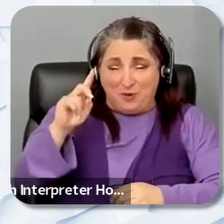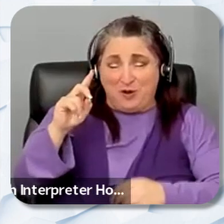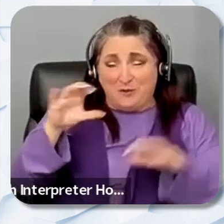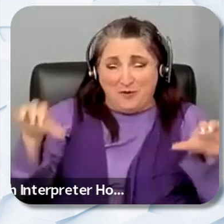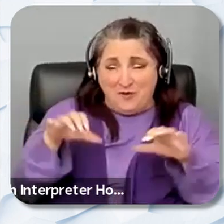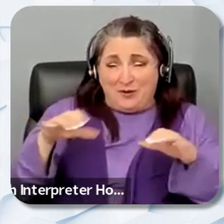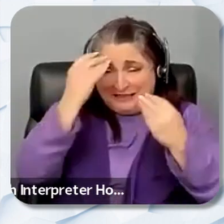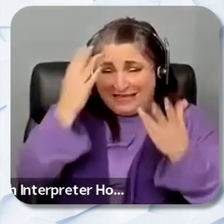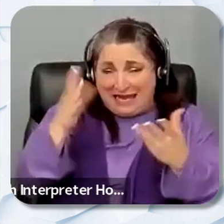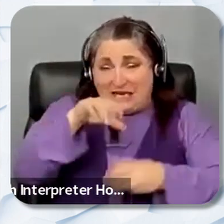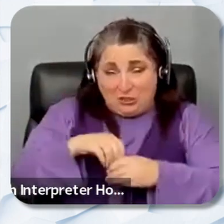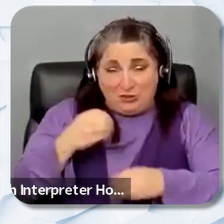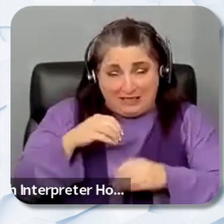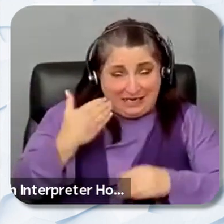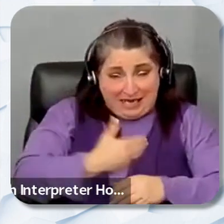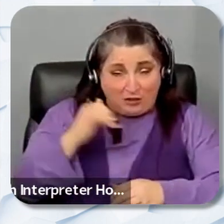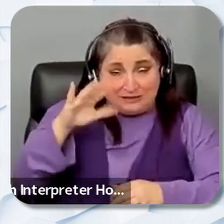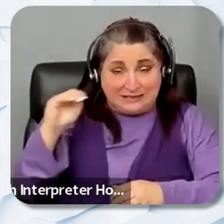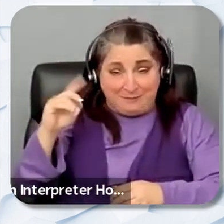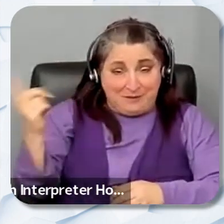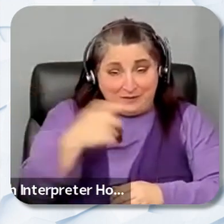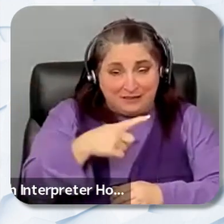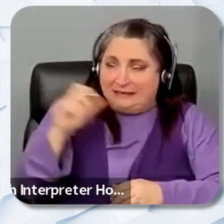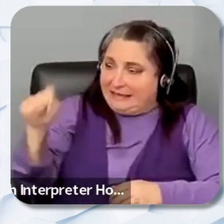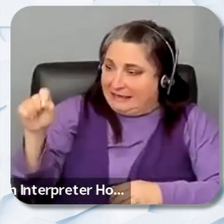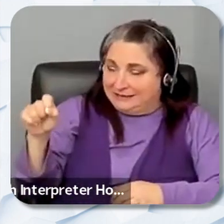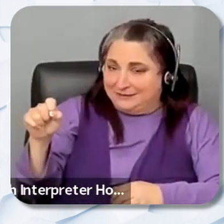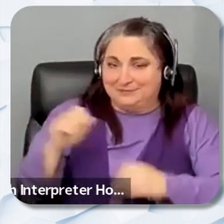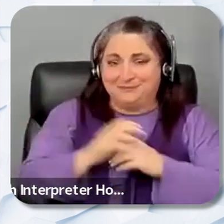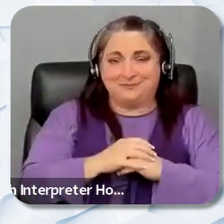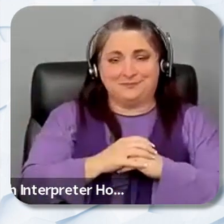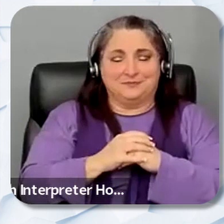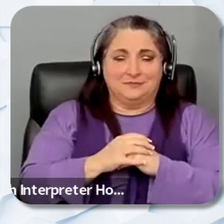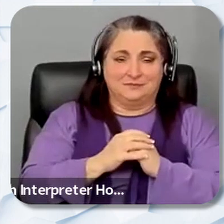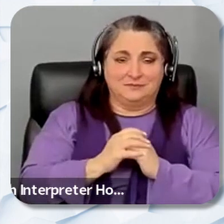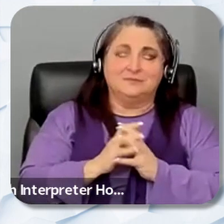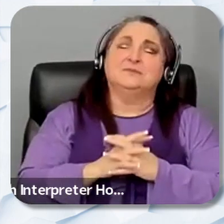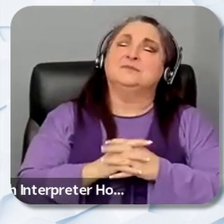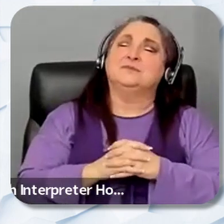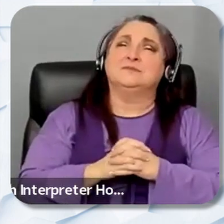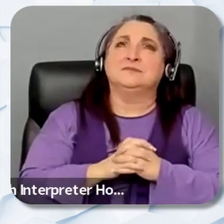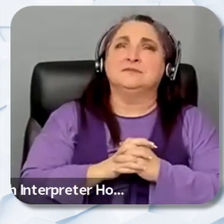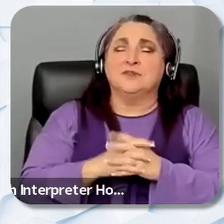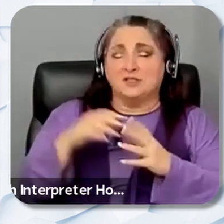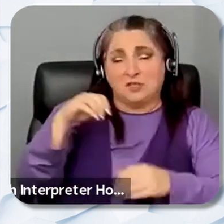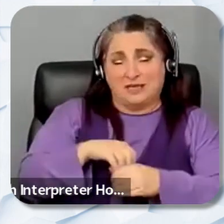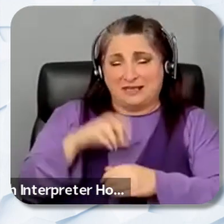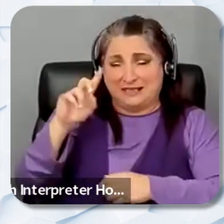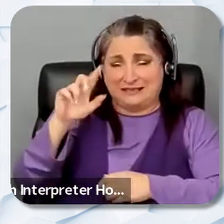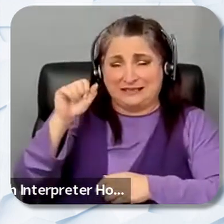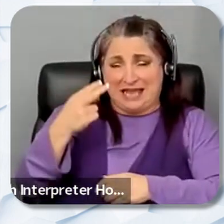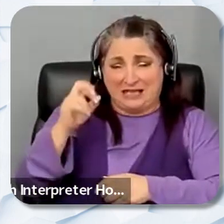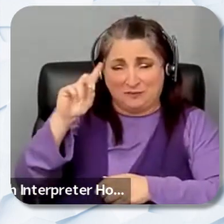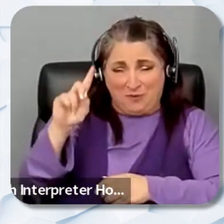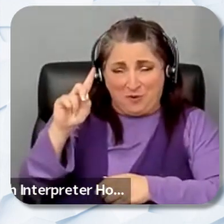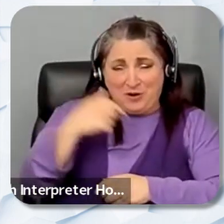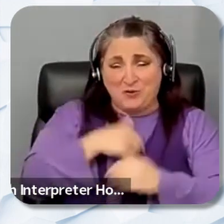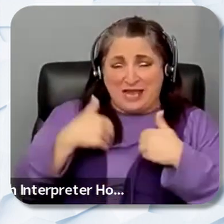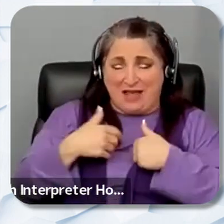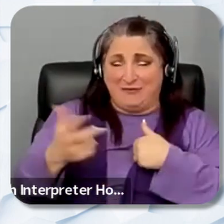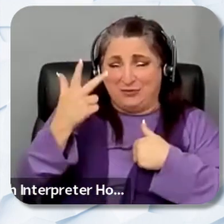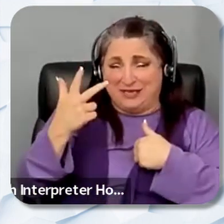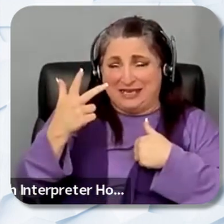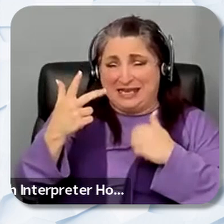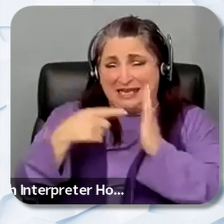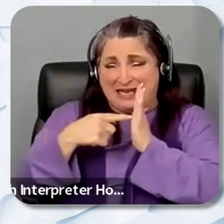your CIM?" Yes, it is. So we have in the dashboard, there's three indicators that are overlapping.